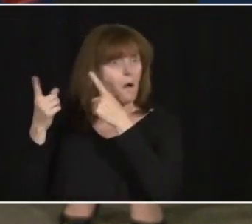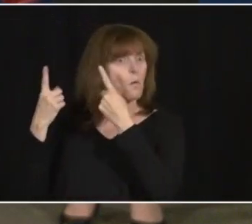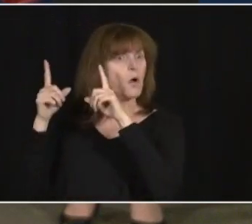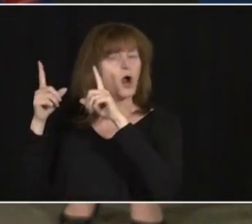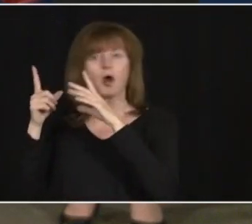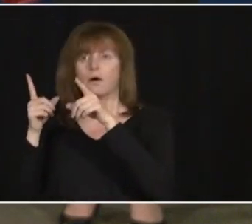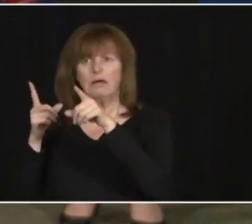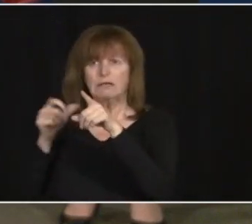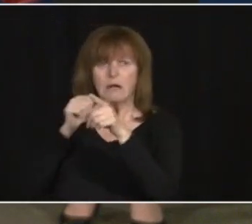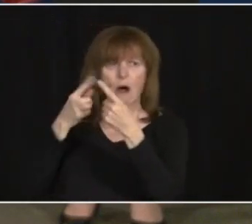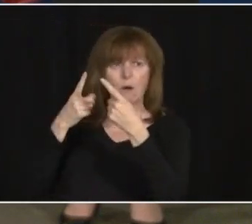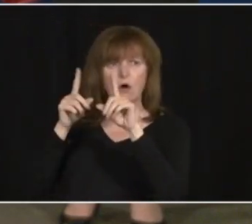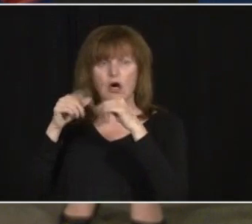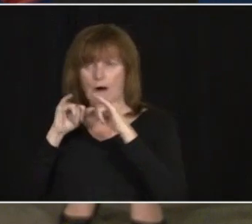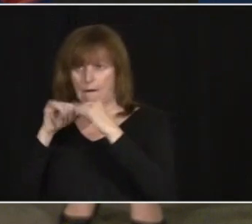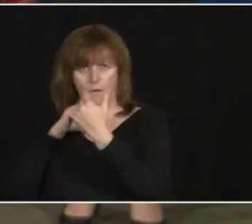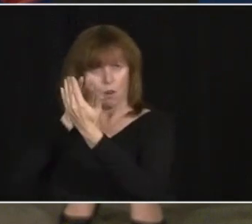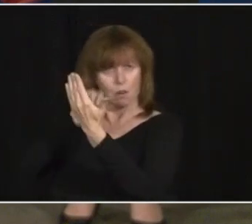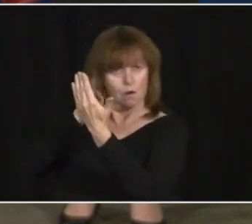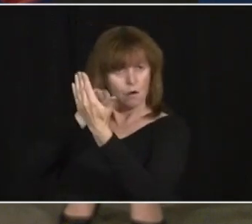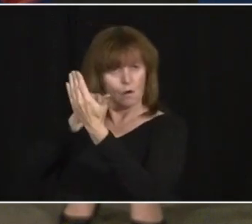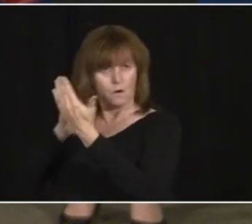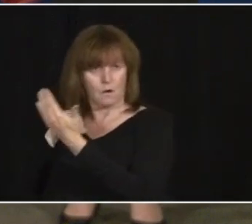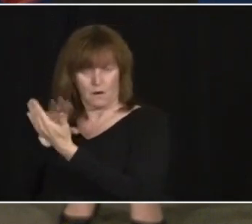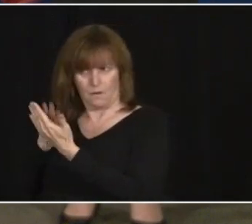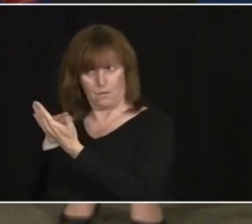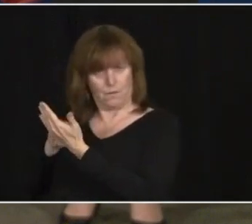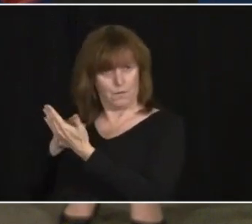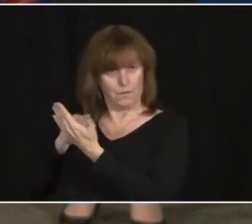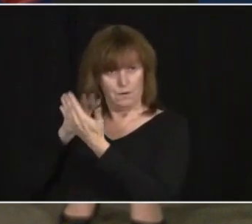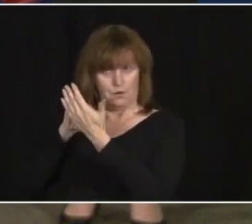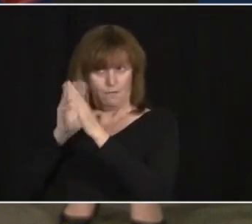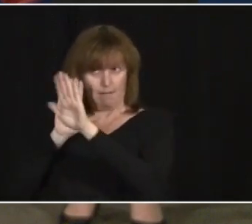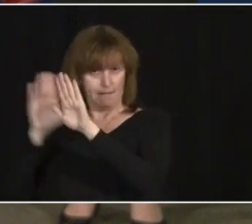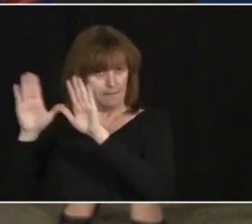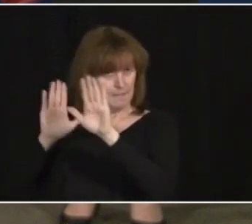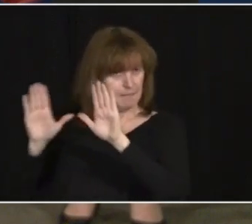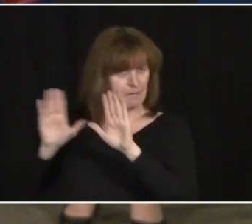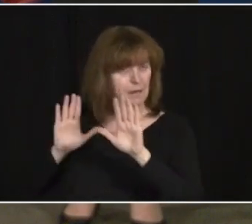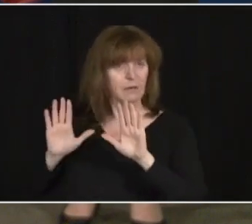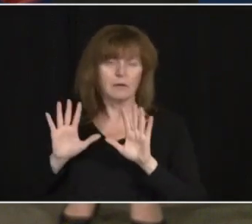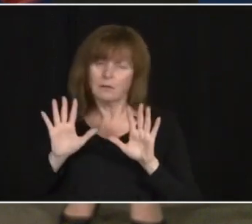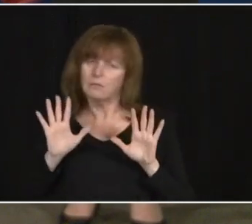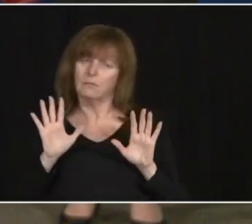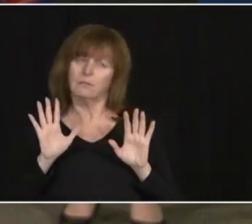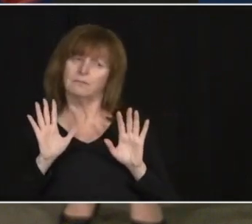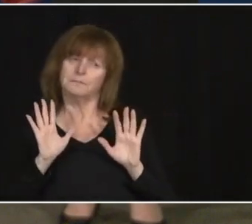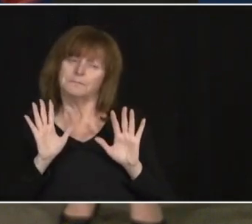And we have to learn from these other jurisdictions -- no matter